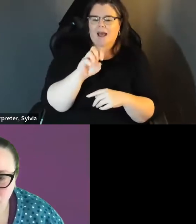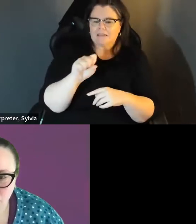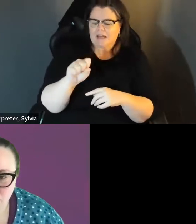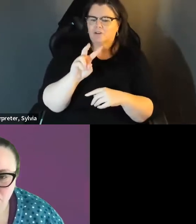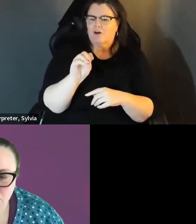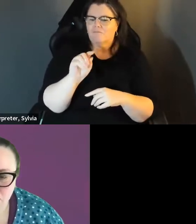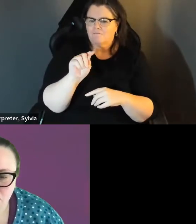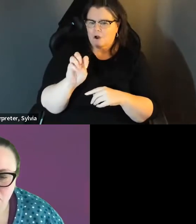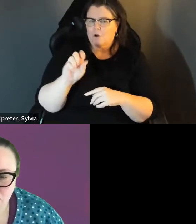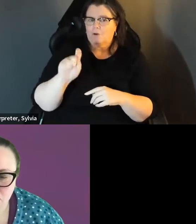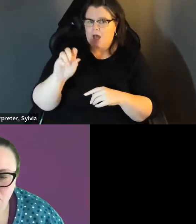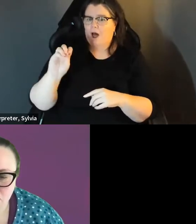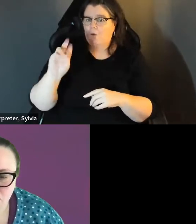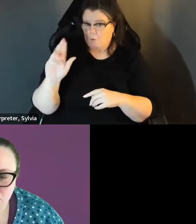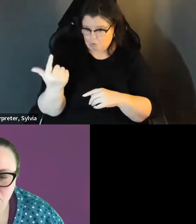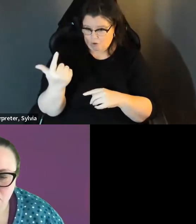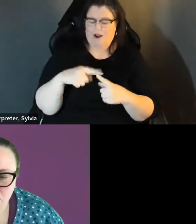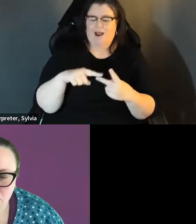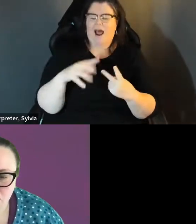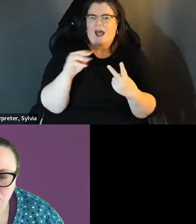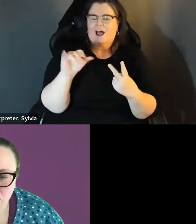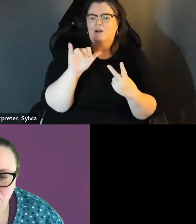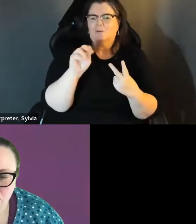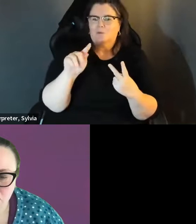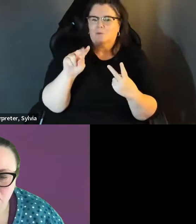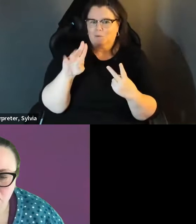vote Florida website. Access the Vote.org, and also on